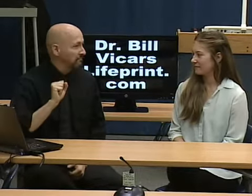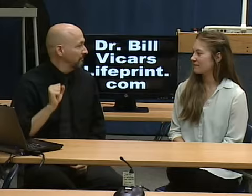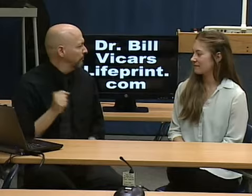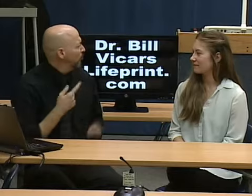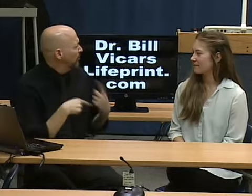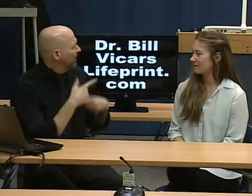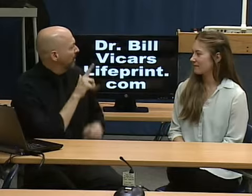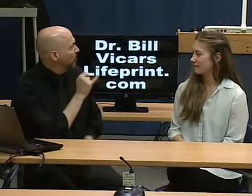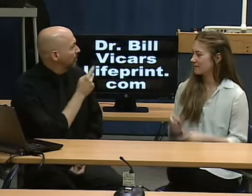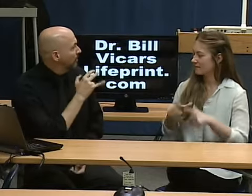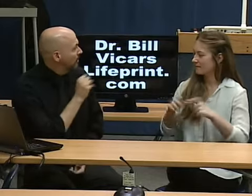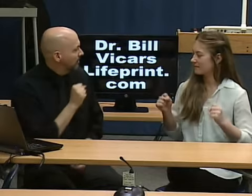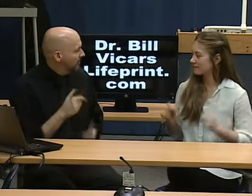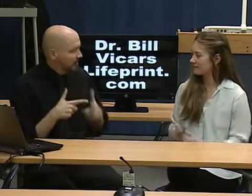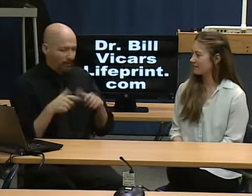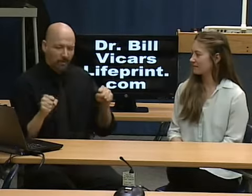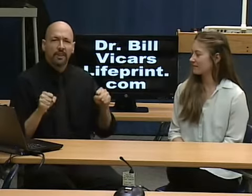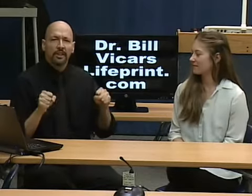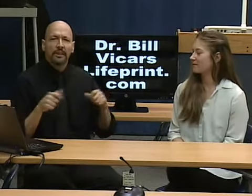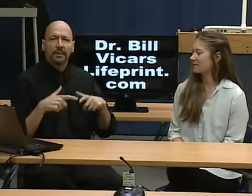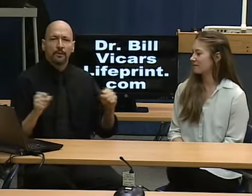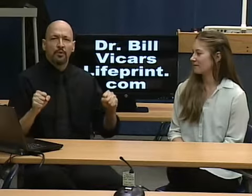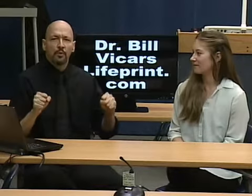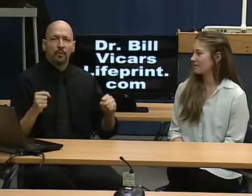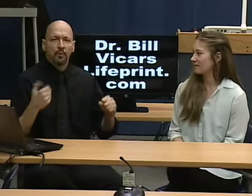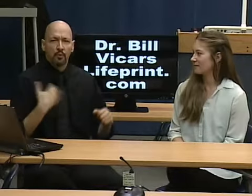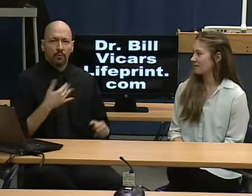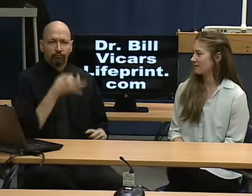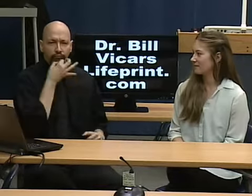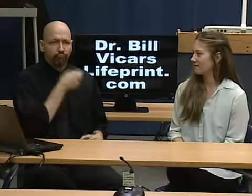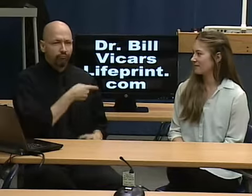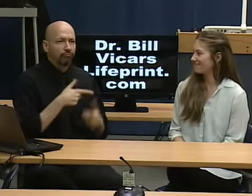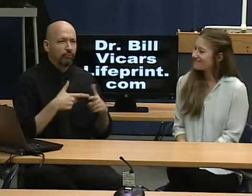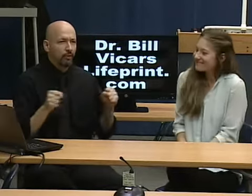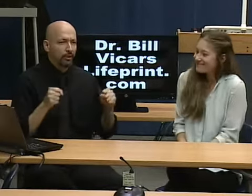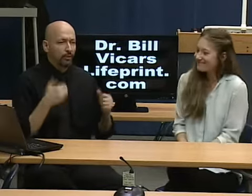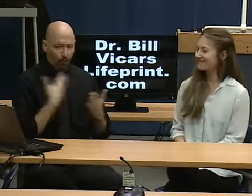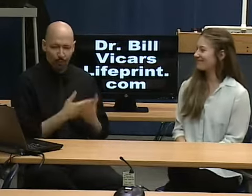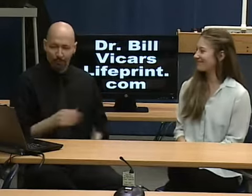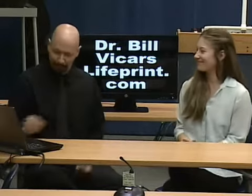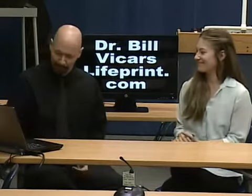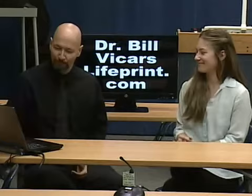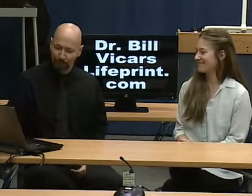What's the sign for L-I-N-G---? Linguistics. Linguistics. Linguistics. Wow, she's skilled! Linguistics. Good.